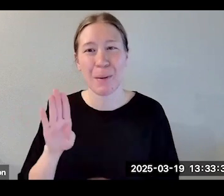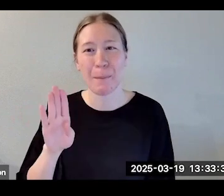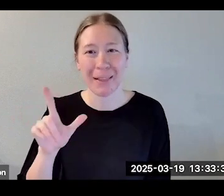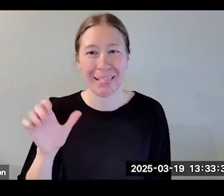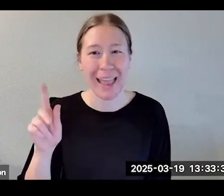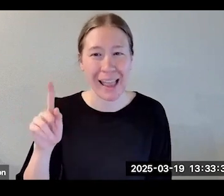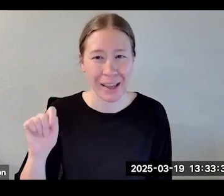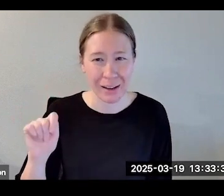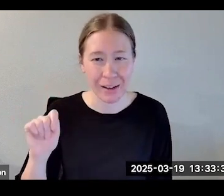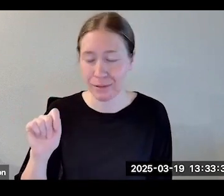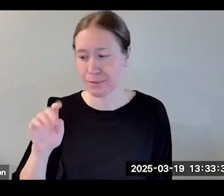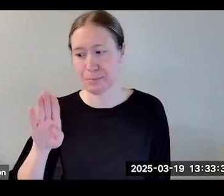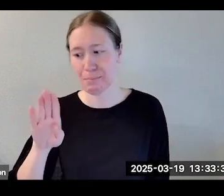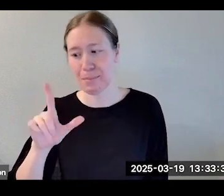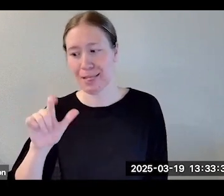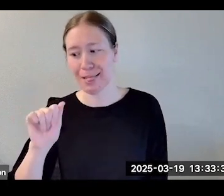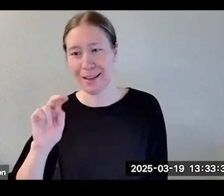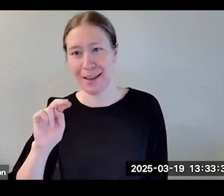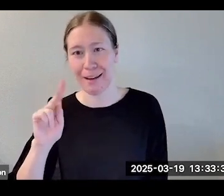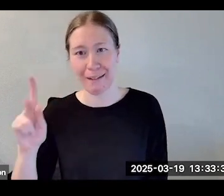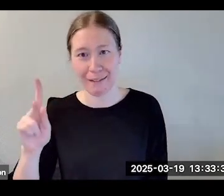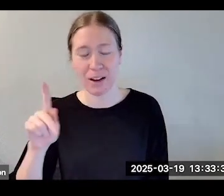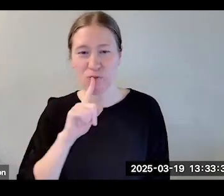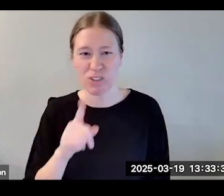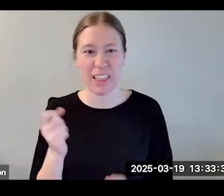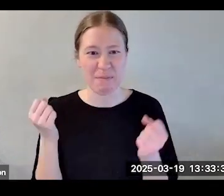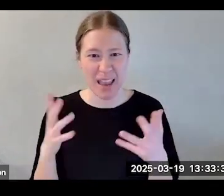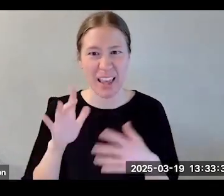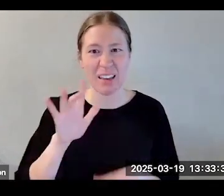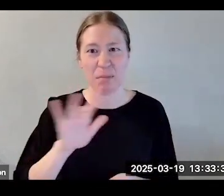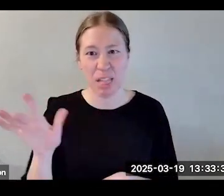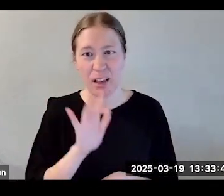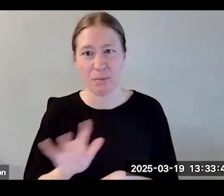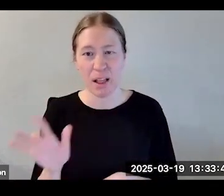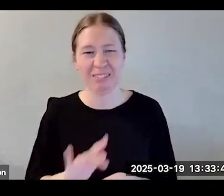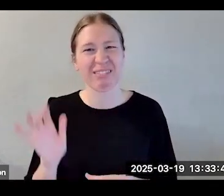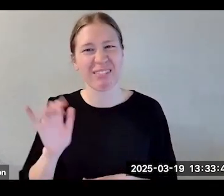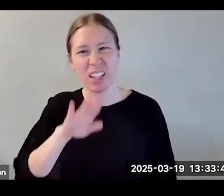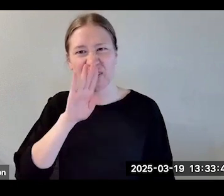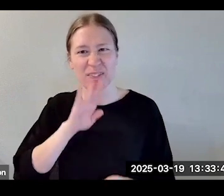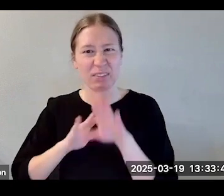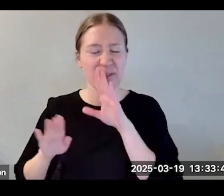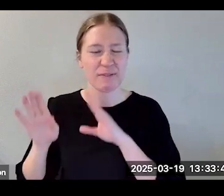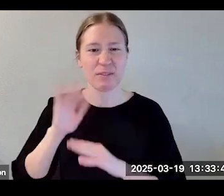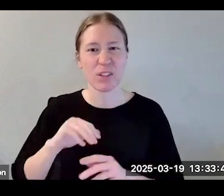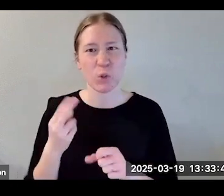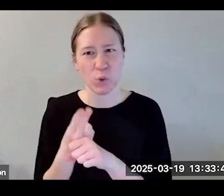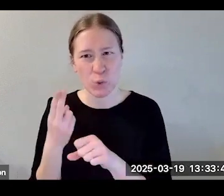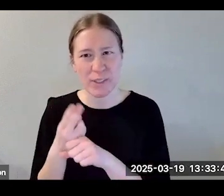Having a lot of blanks in a document can be really frustrating for folks who are trying to follow along with assistive tech.